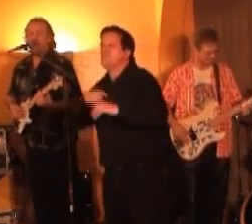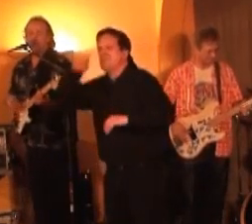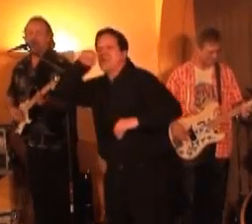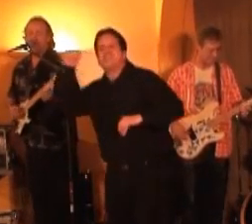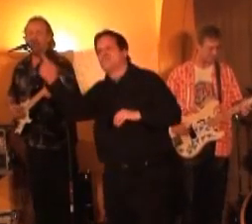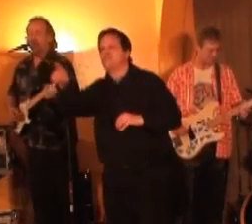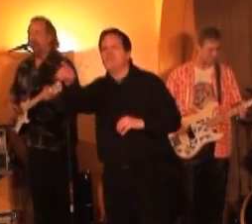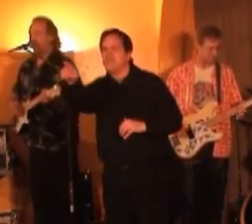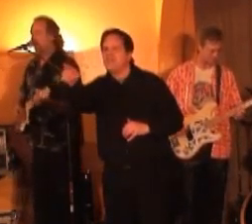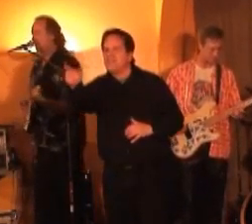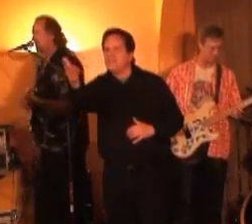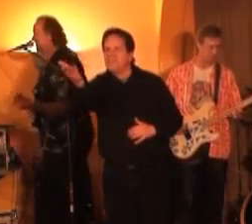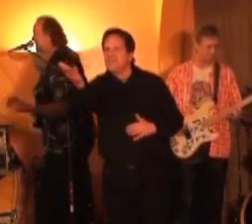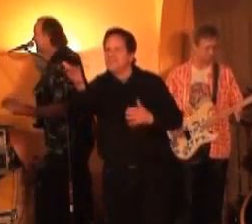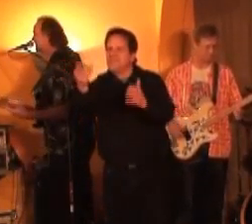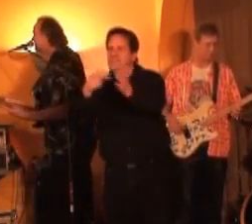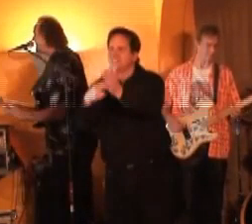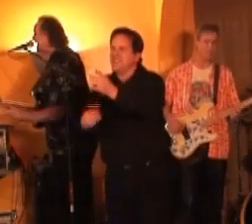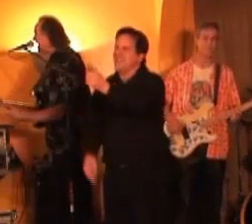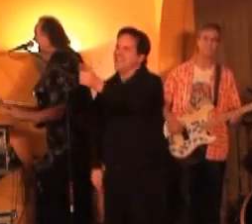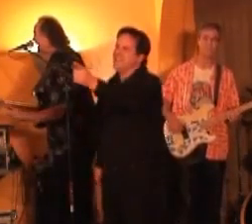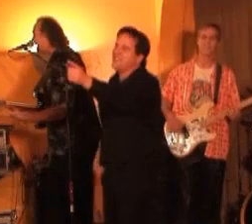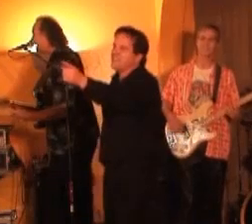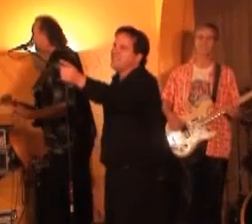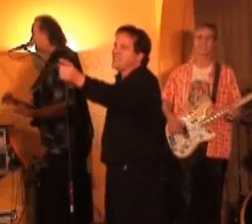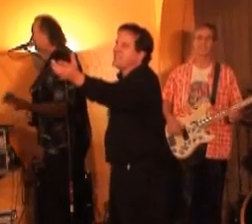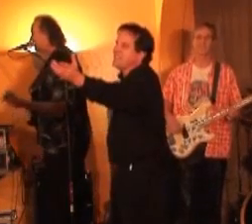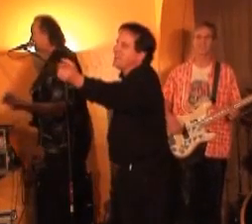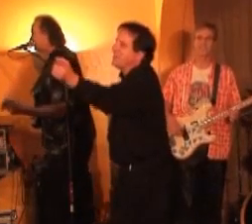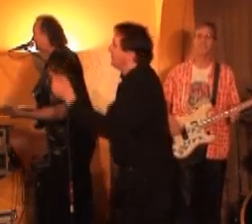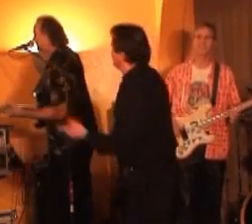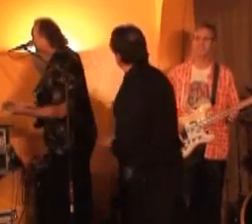Since I saw her standing there!